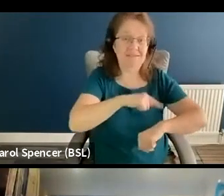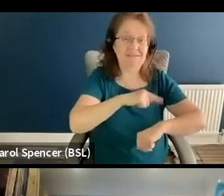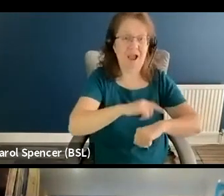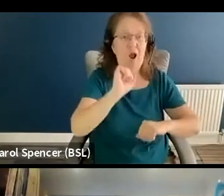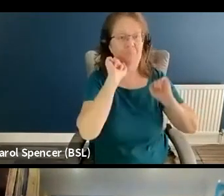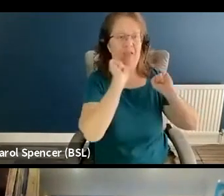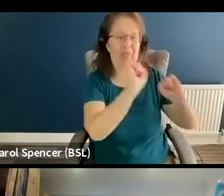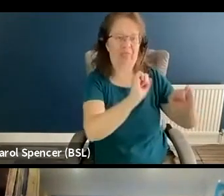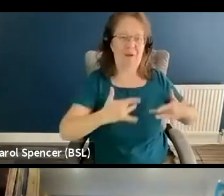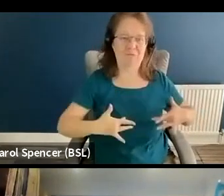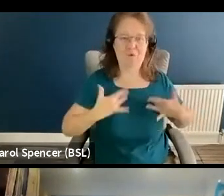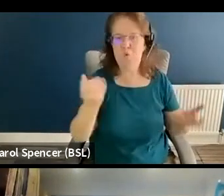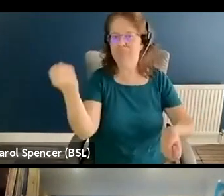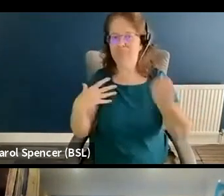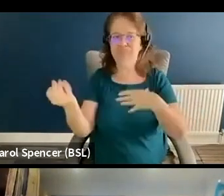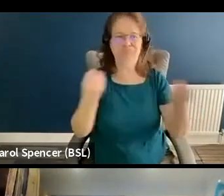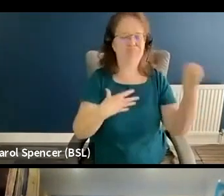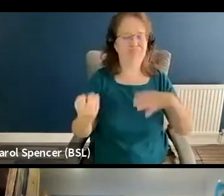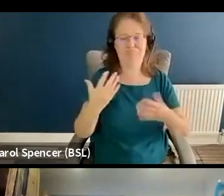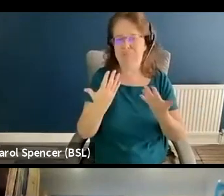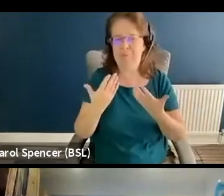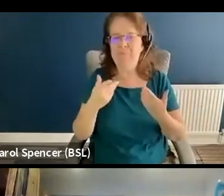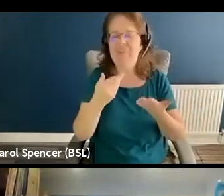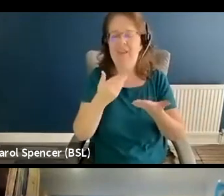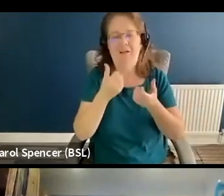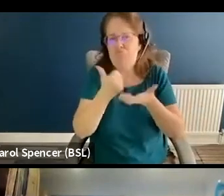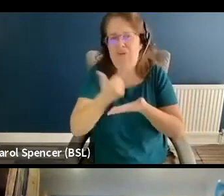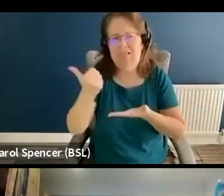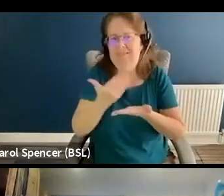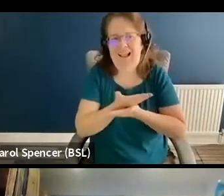I think they've all been brilliant and very clear and cogent with us.